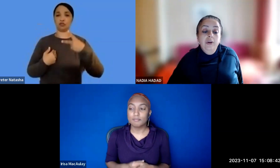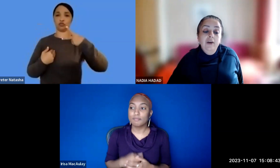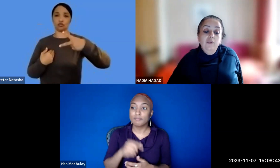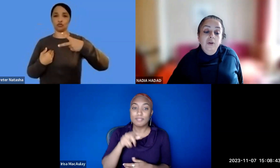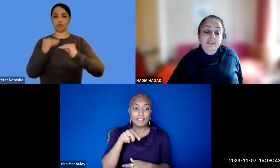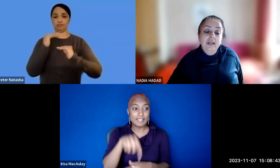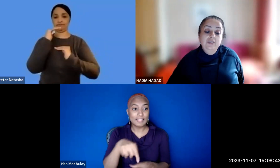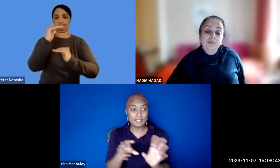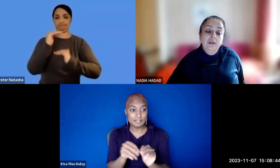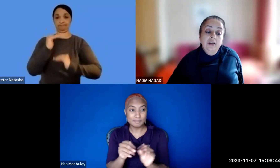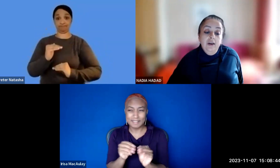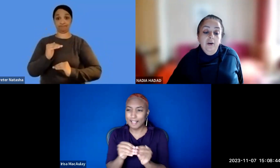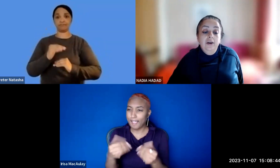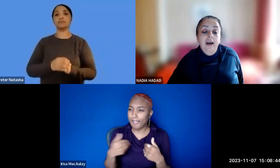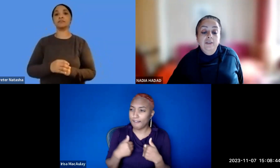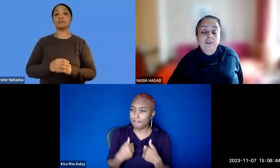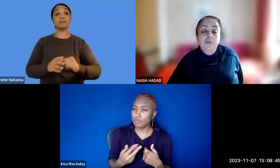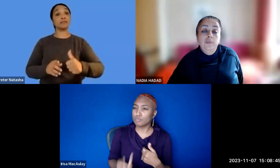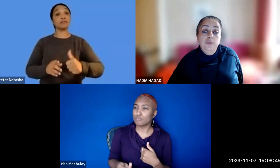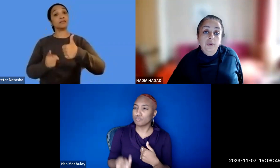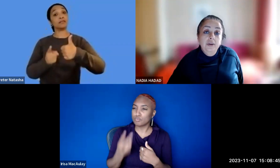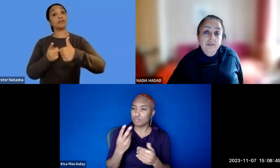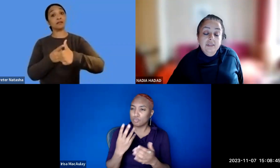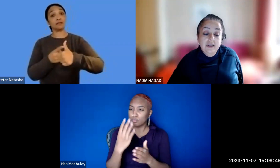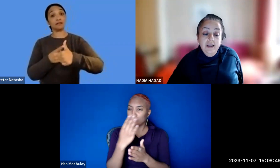We will have one section on guidance from donors